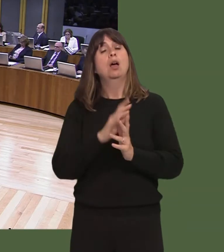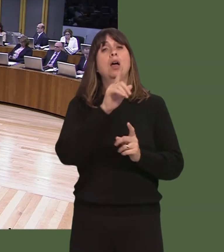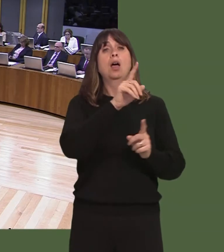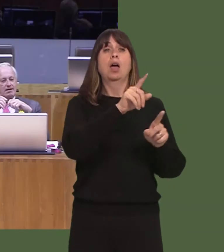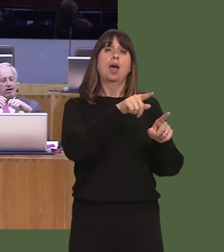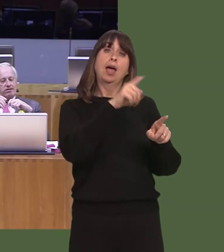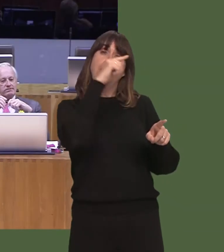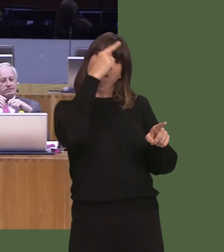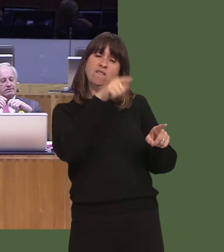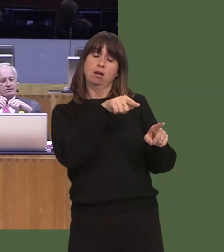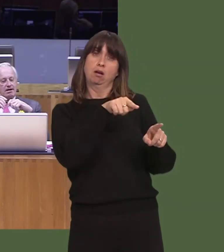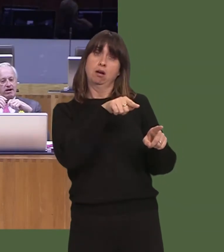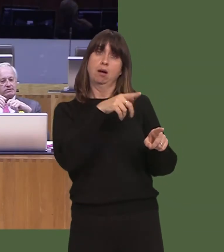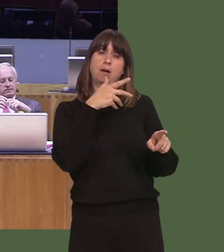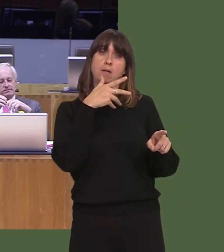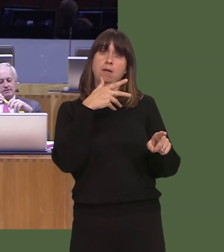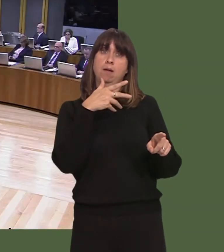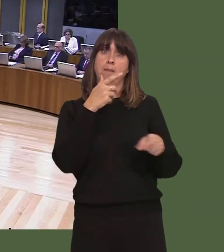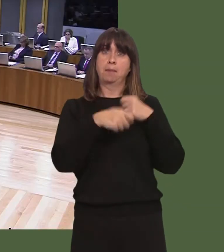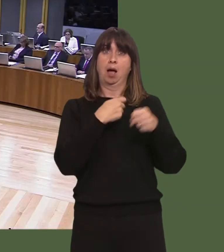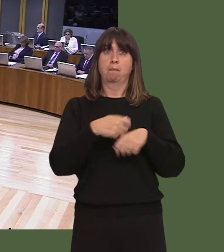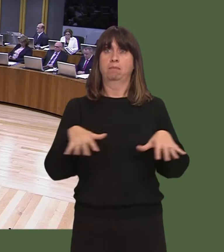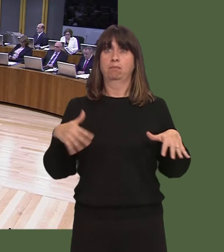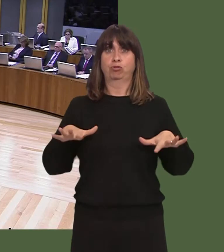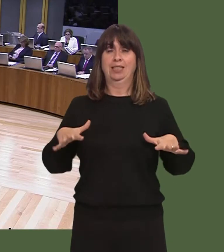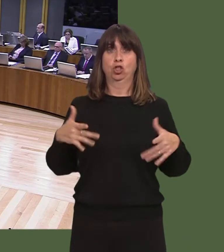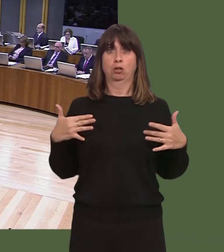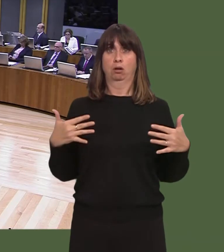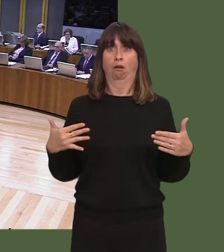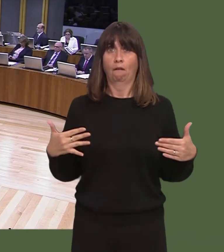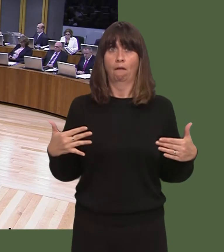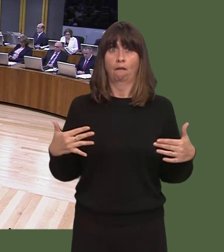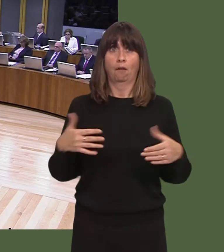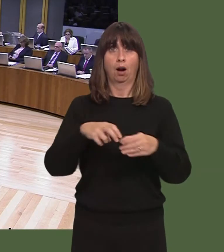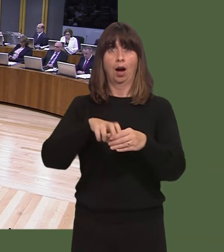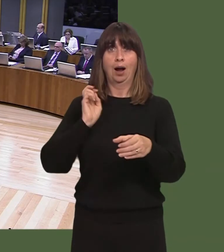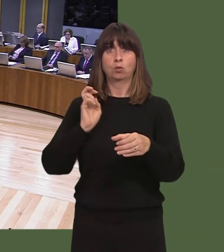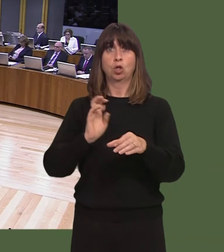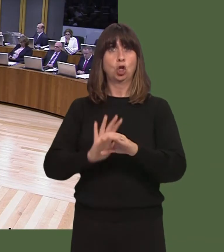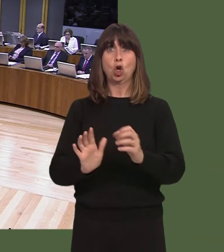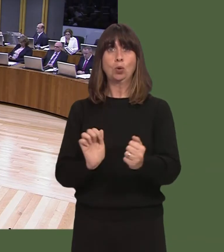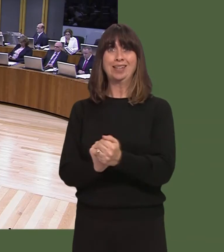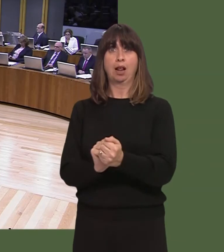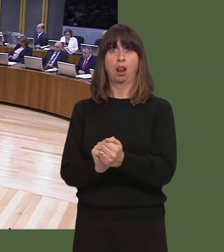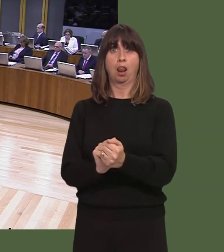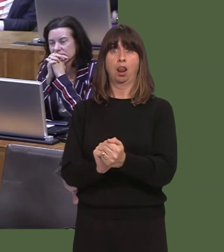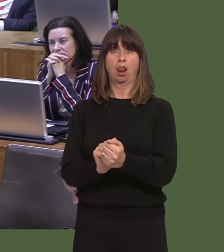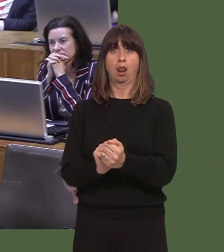If people find themselves in a situation where a 'no deal' Brexit is all that is on the table,